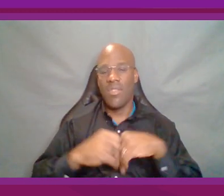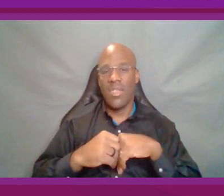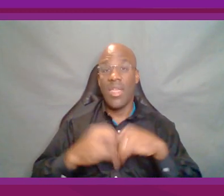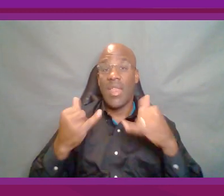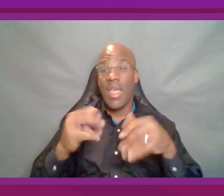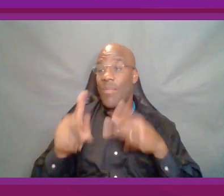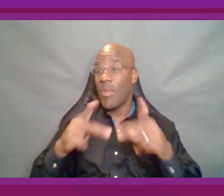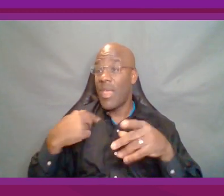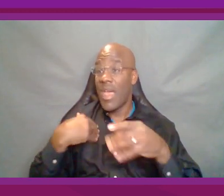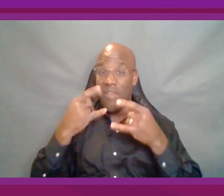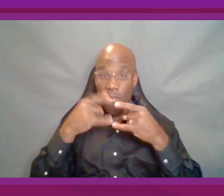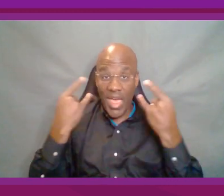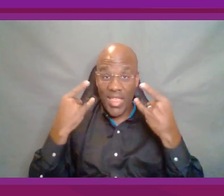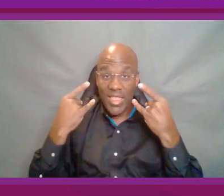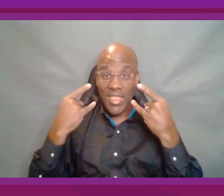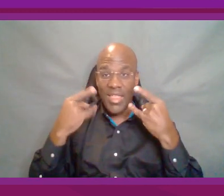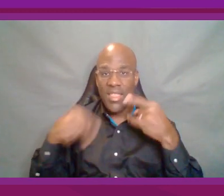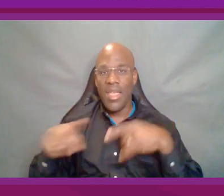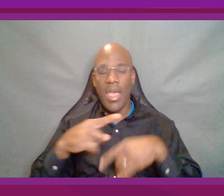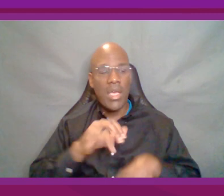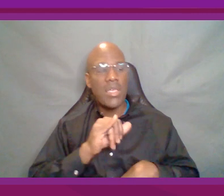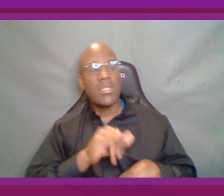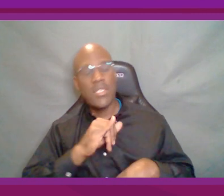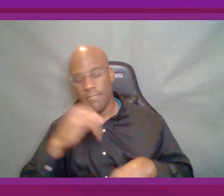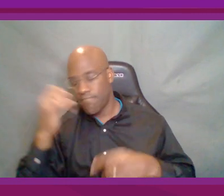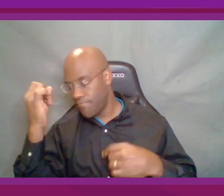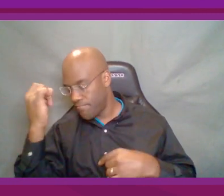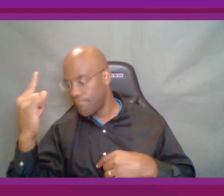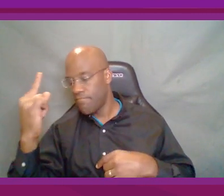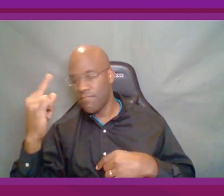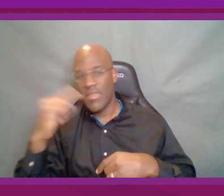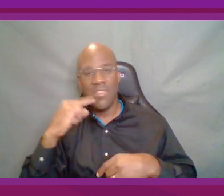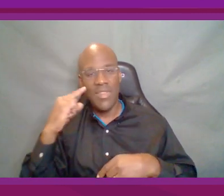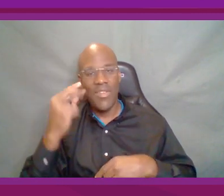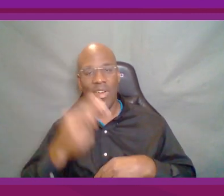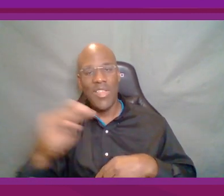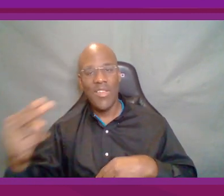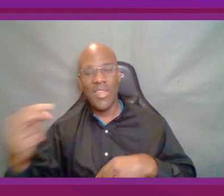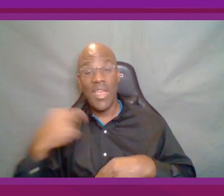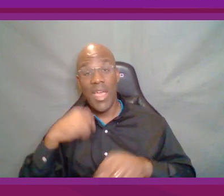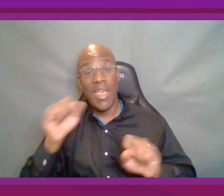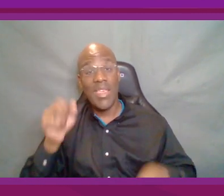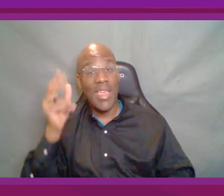people who were wearing masks were beginning to empathize and understand because they who could hear